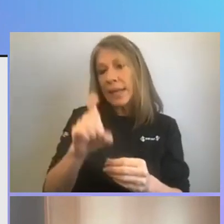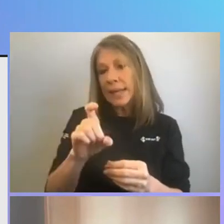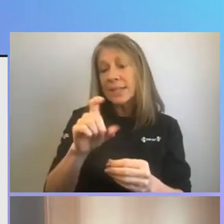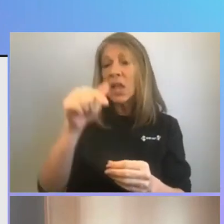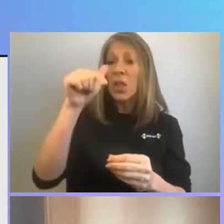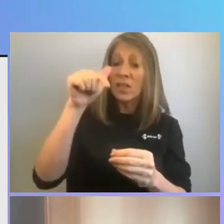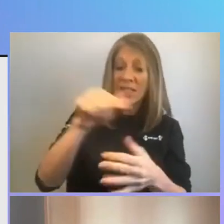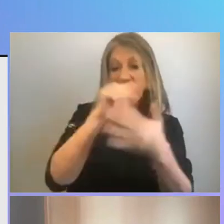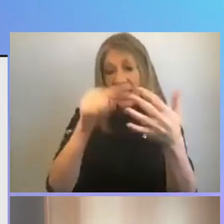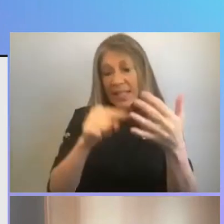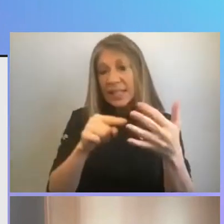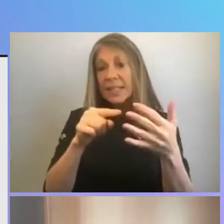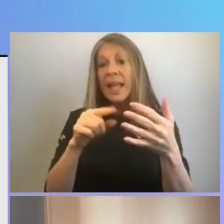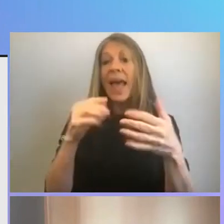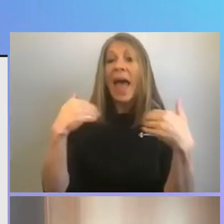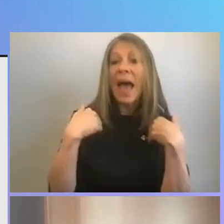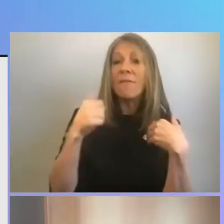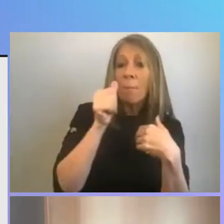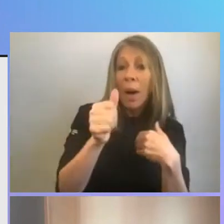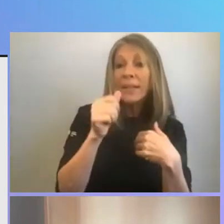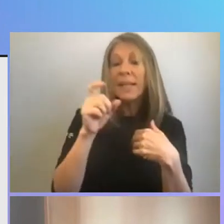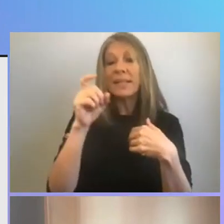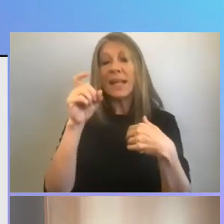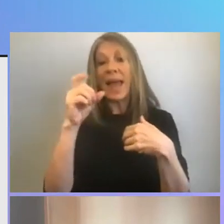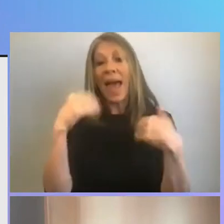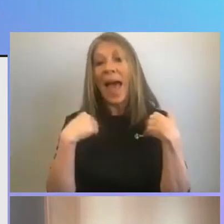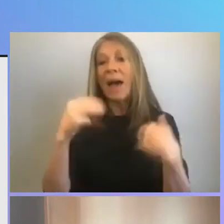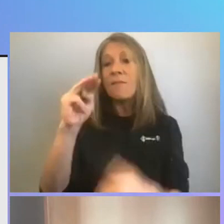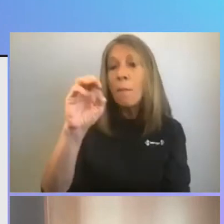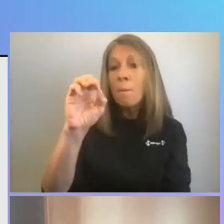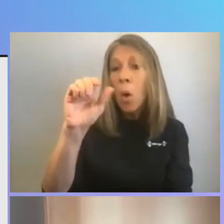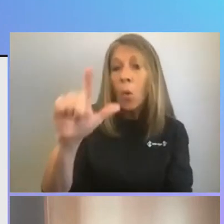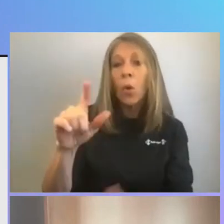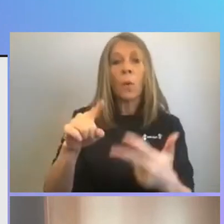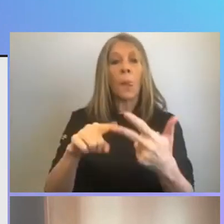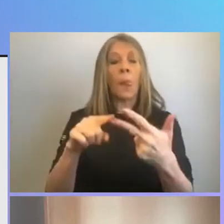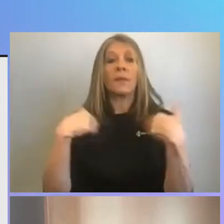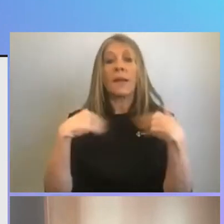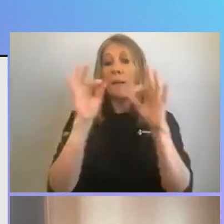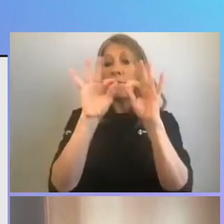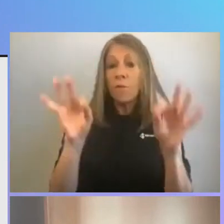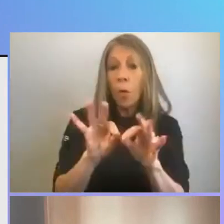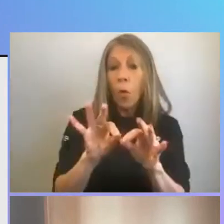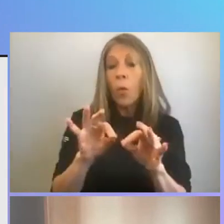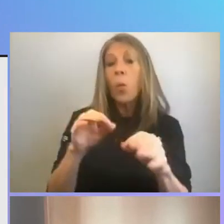component contain a button? Does it contain a modal? Does it contain a form? Um, we ensure that every piece of the